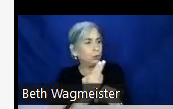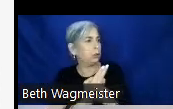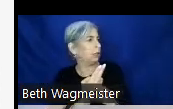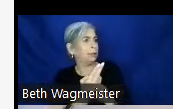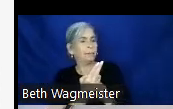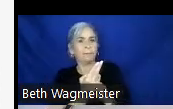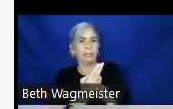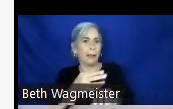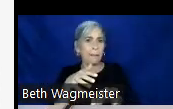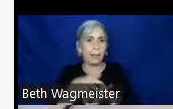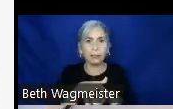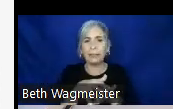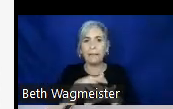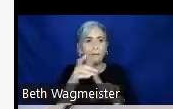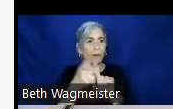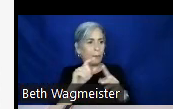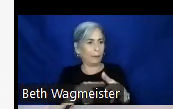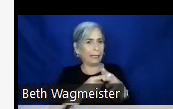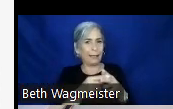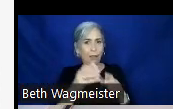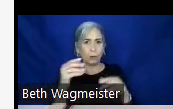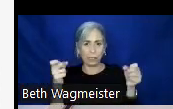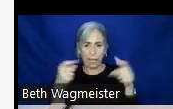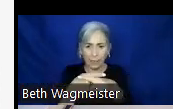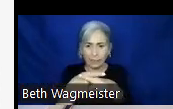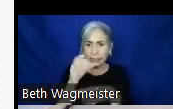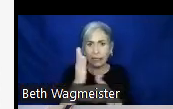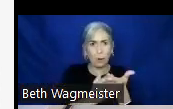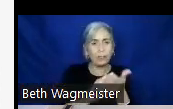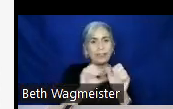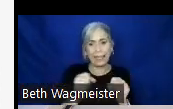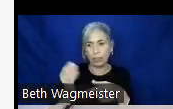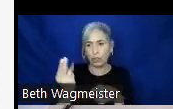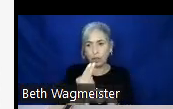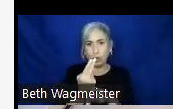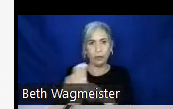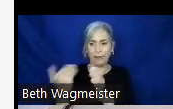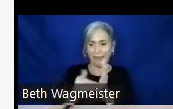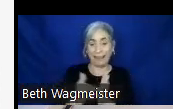build them well. Complex components are great for reuse. Whether you do that yourself in your own